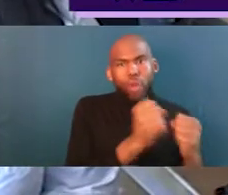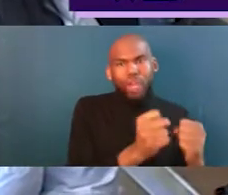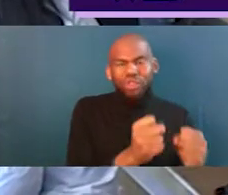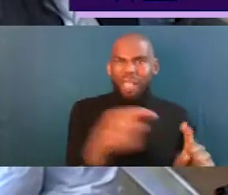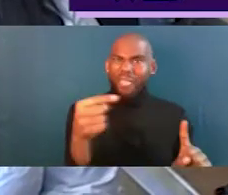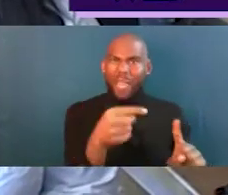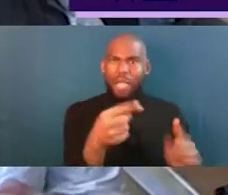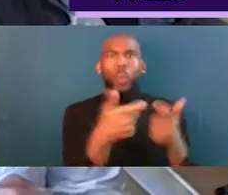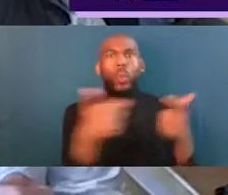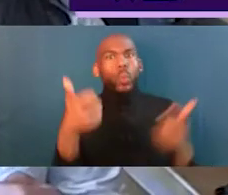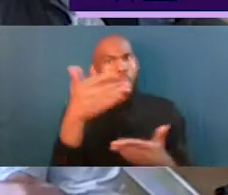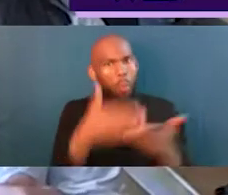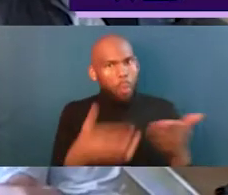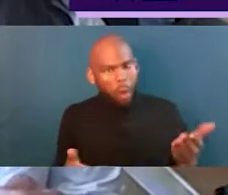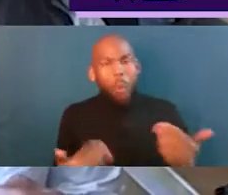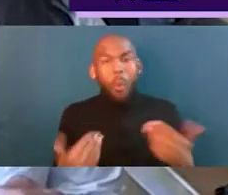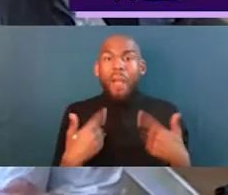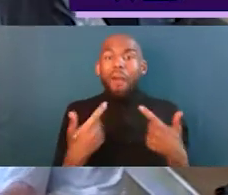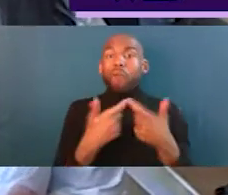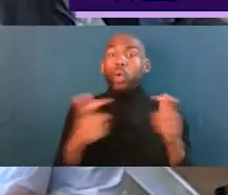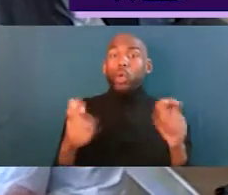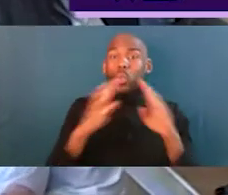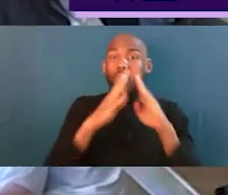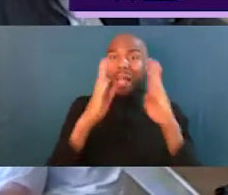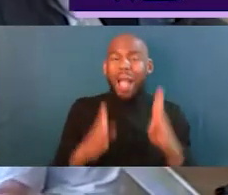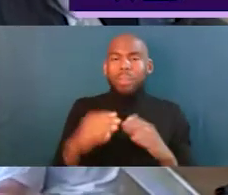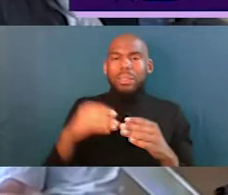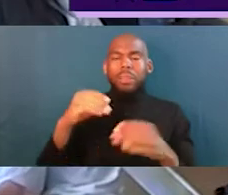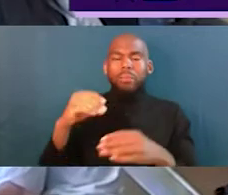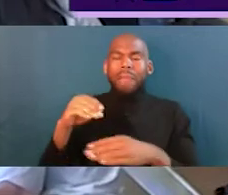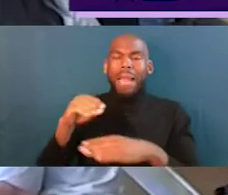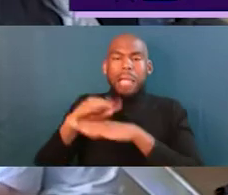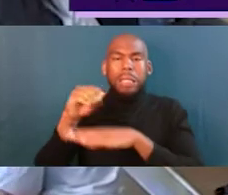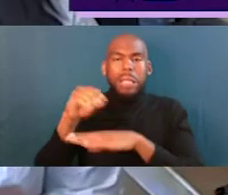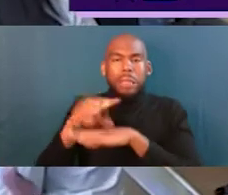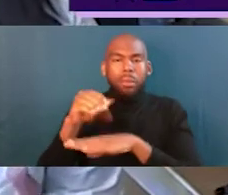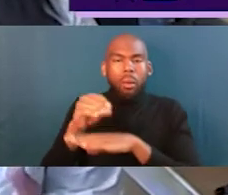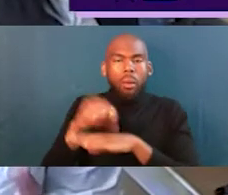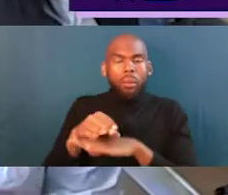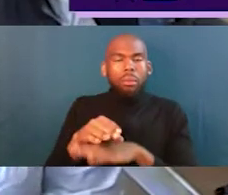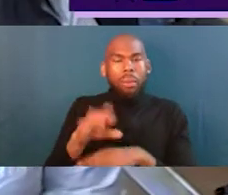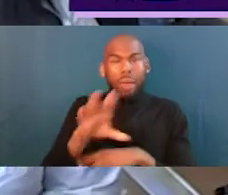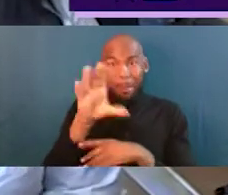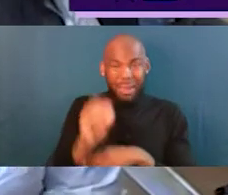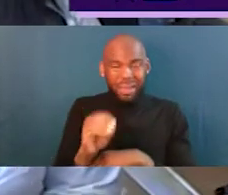what we do. We have an in house Accessibility Consulting organization, it's called IHAC,